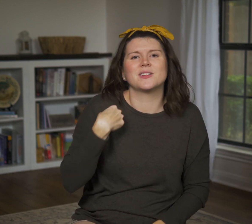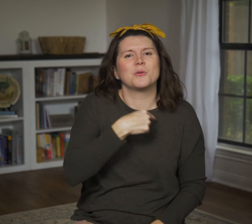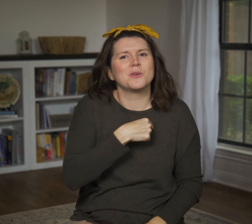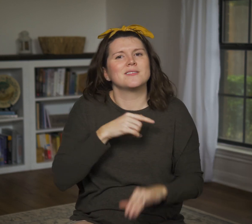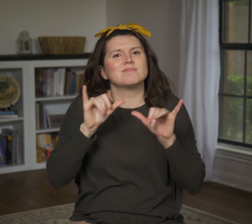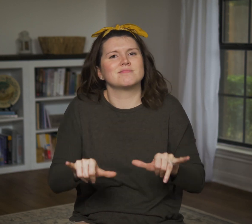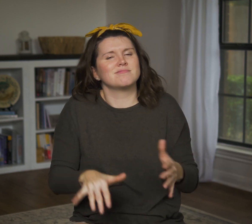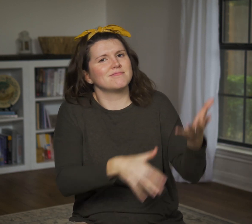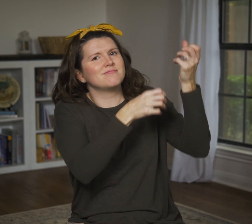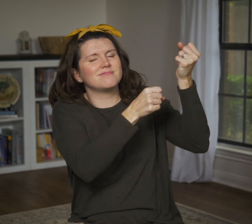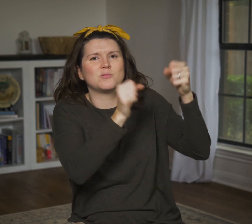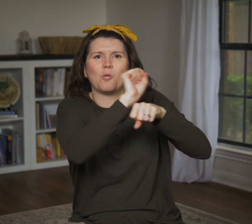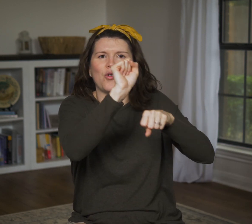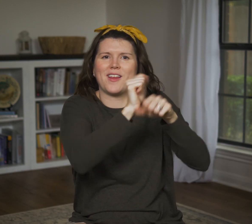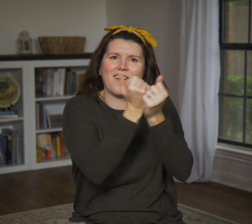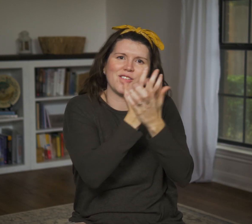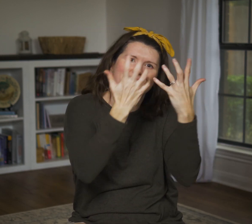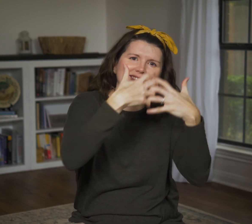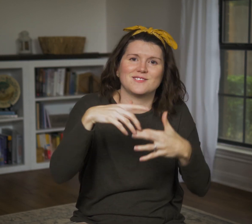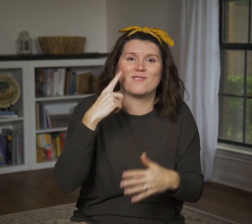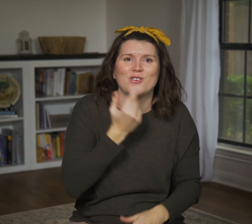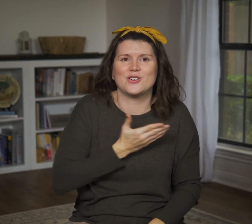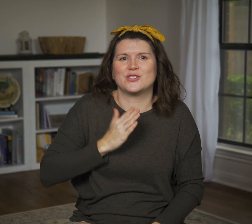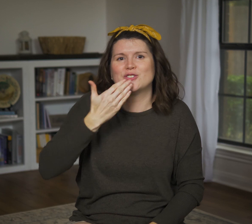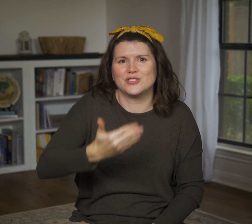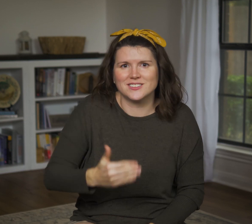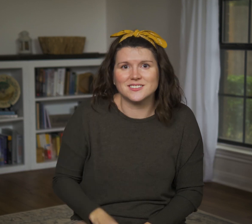He’s working for our good.